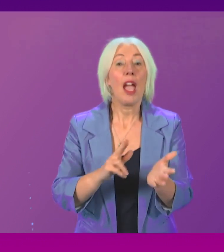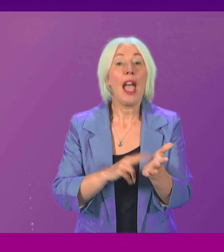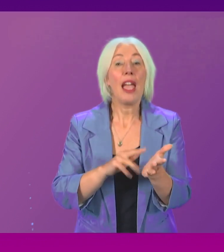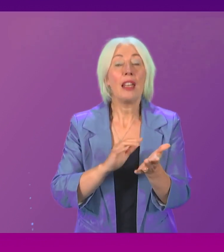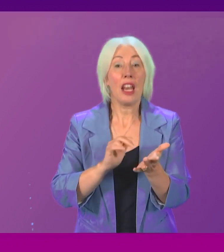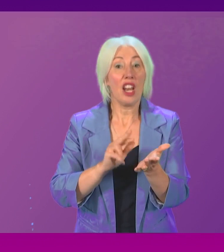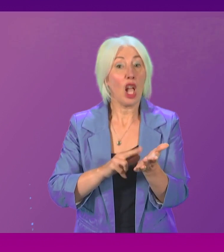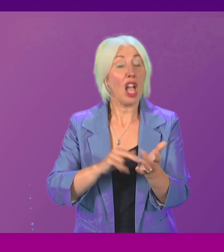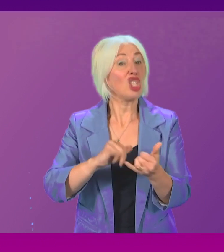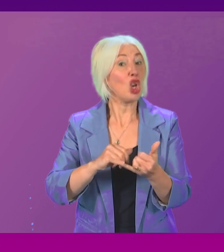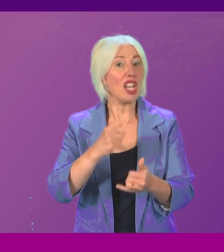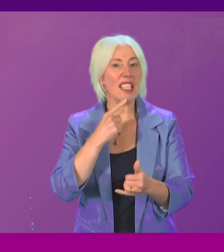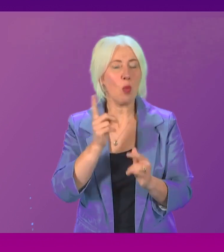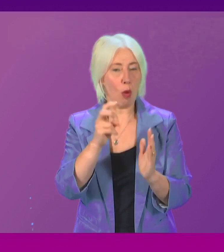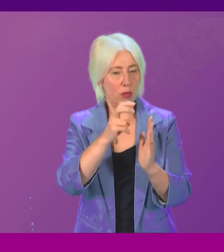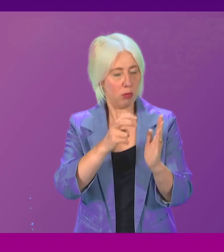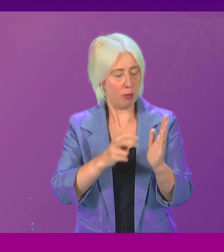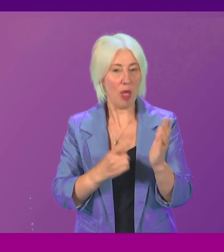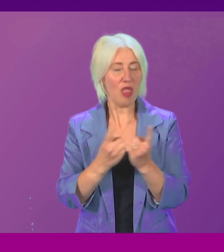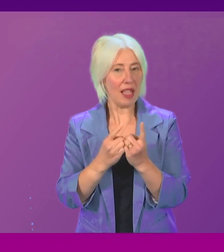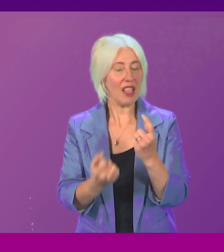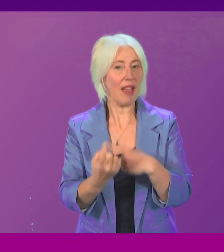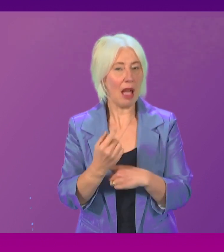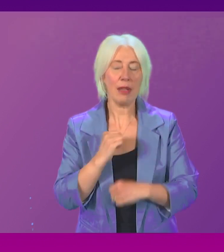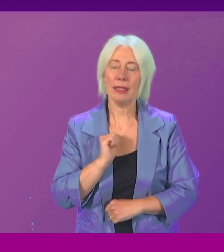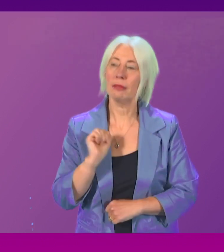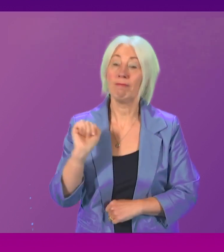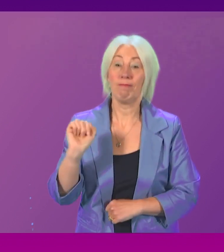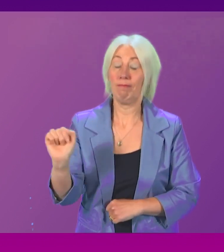Here are just a few that have been set in her time, which are piling up in her successor’s